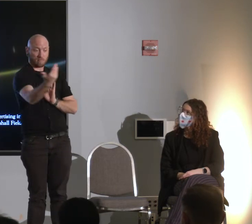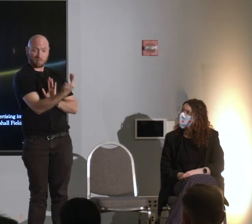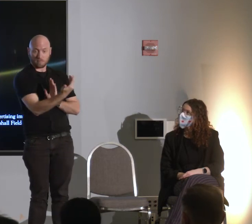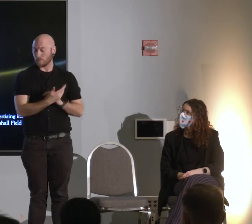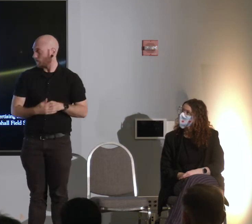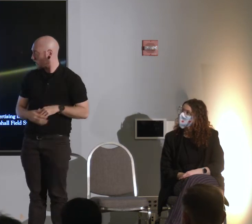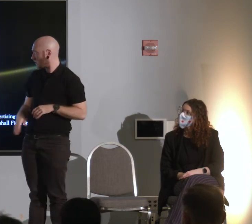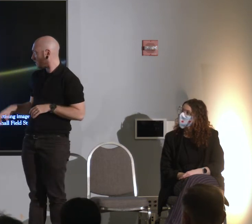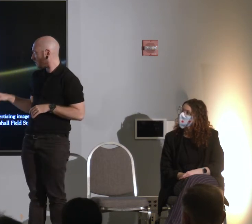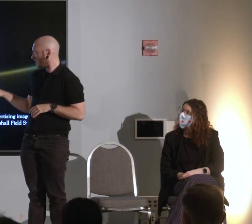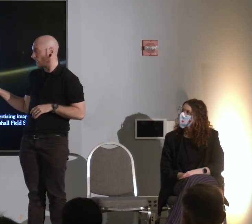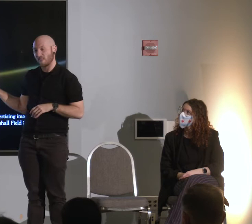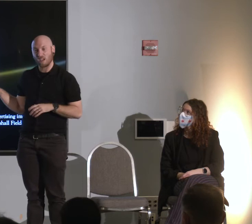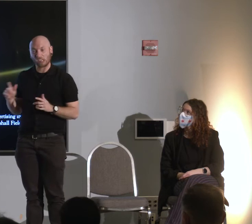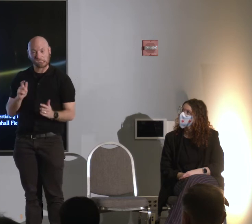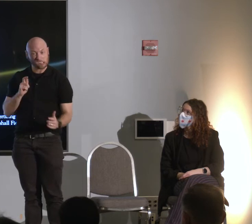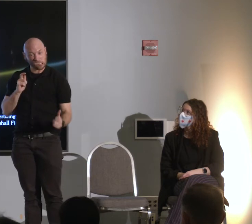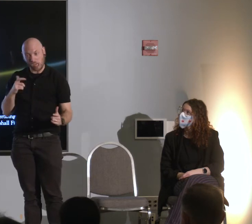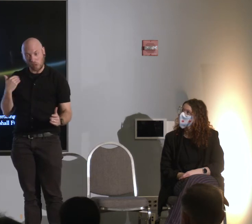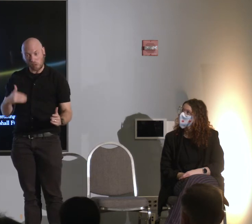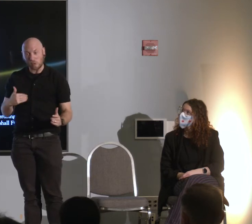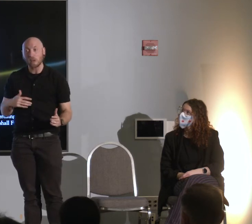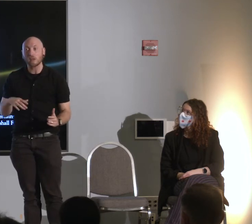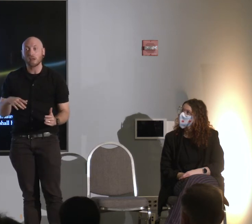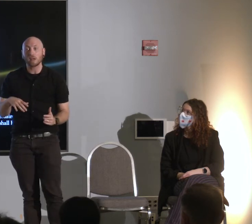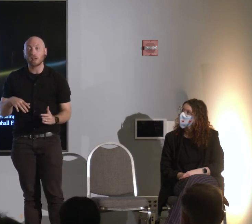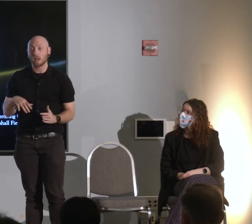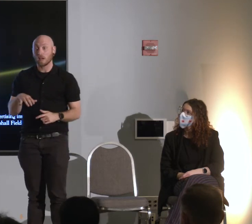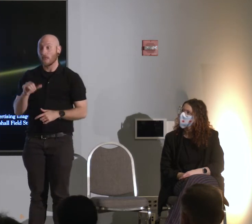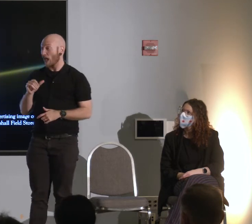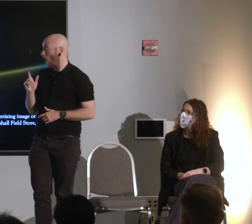This was a monster of a building, but one that did not look monstrous.